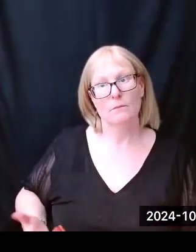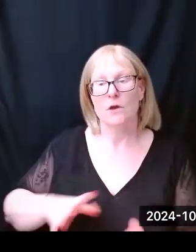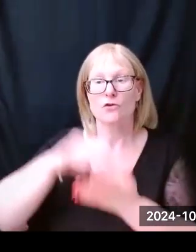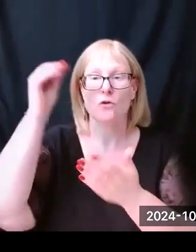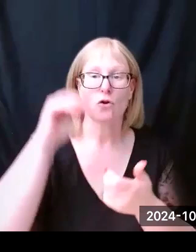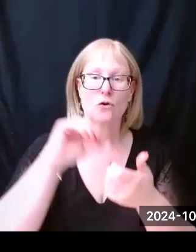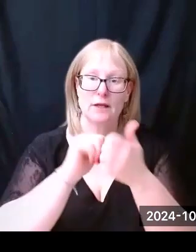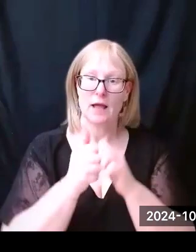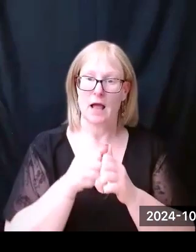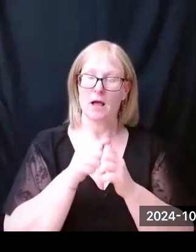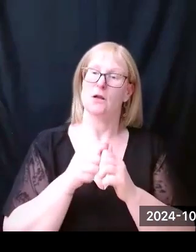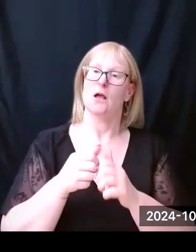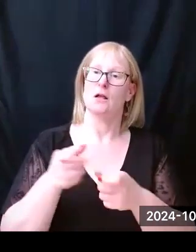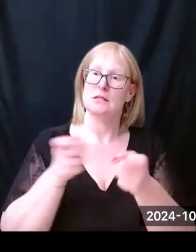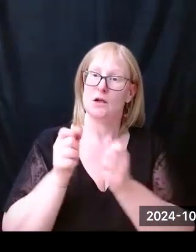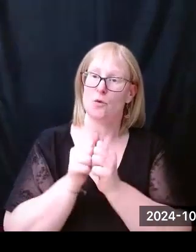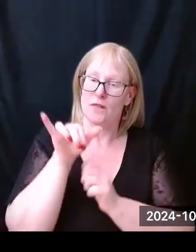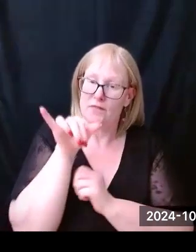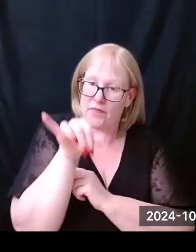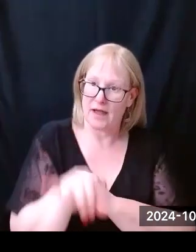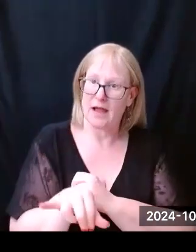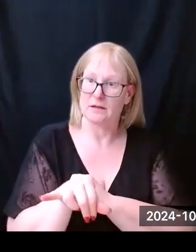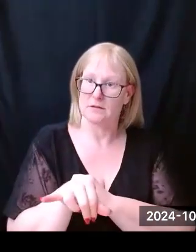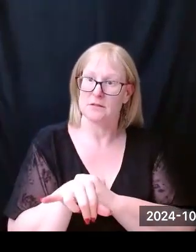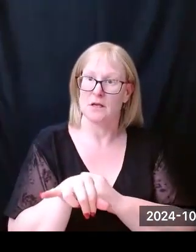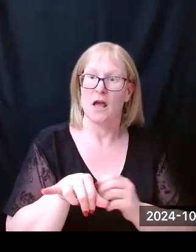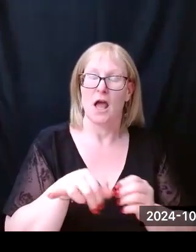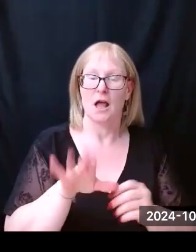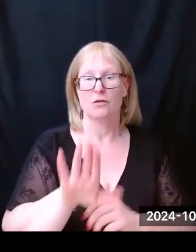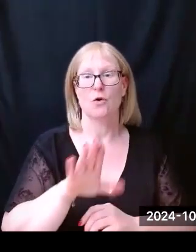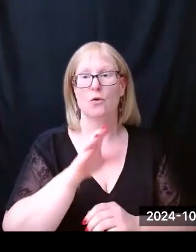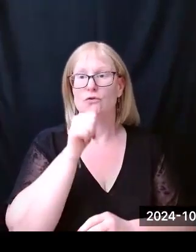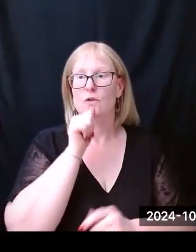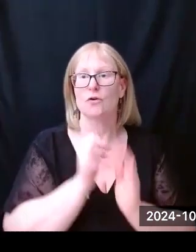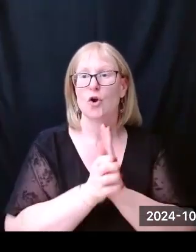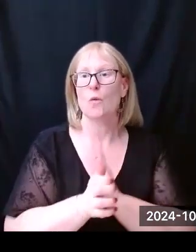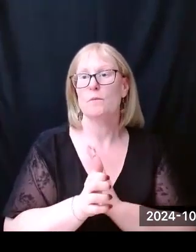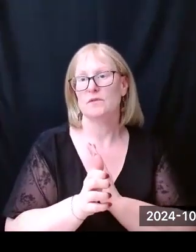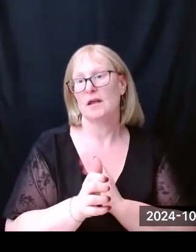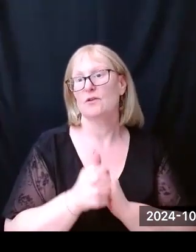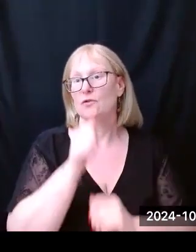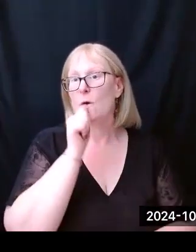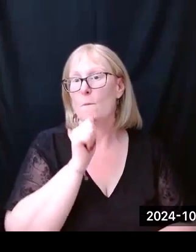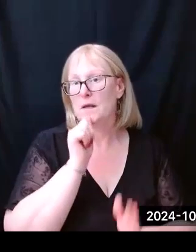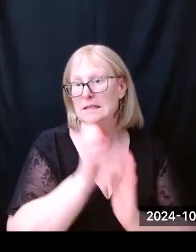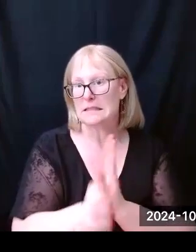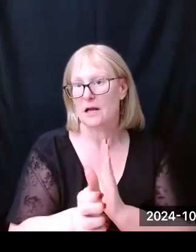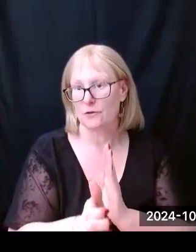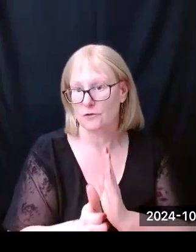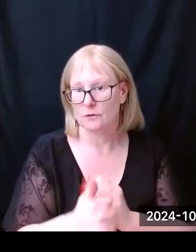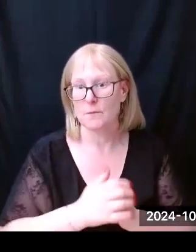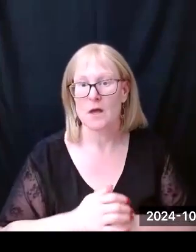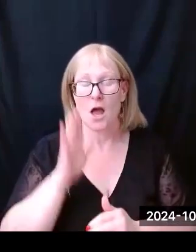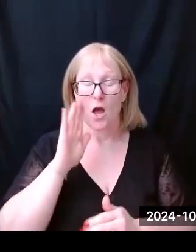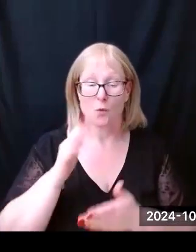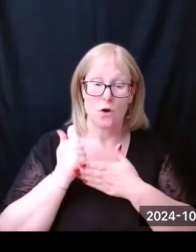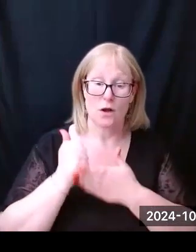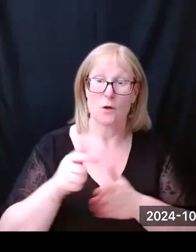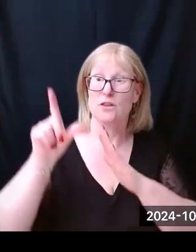think through it and meet them where they are, that's going to help them learn how to deal with a relationship breakup in the future or maybe not getting the